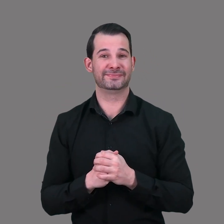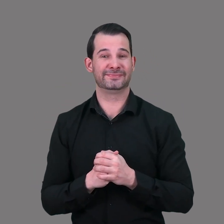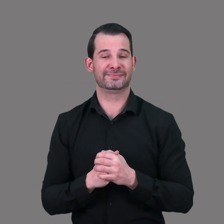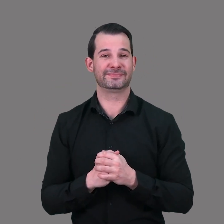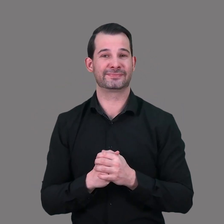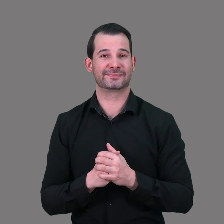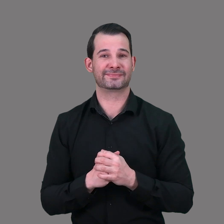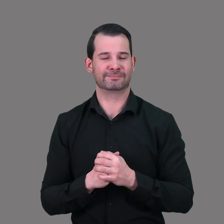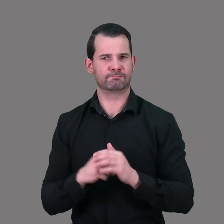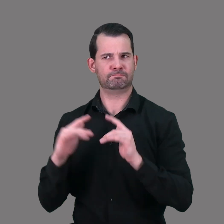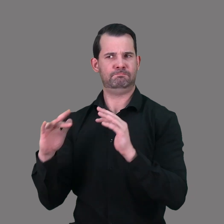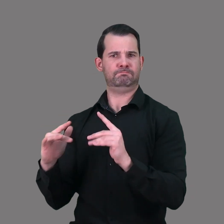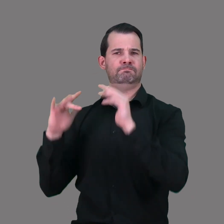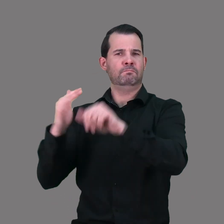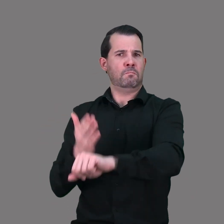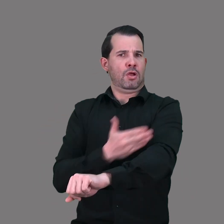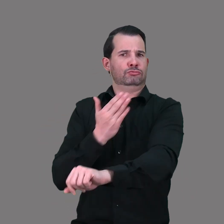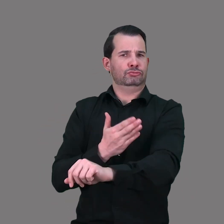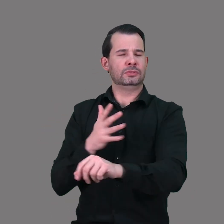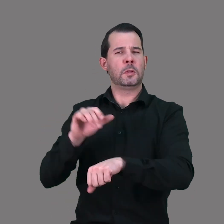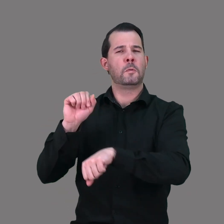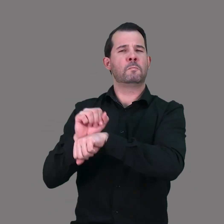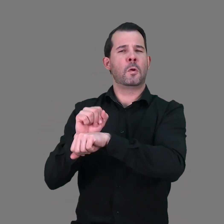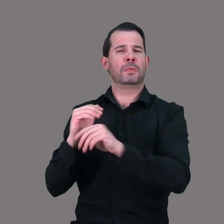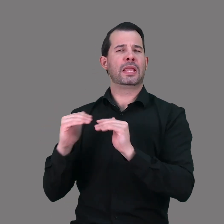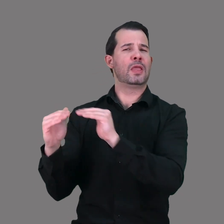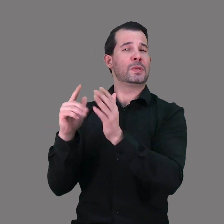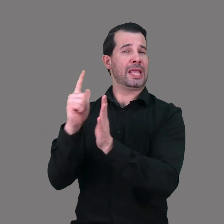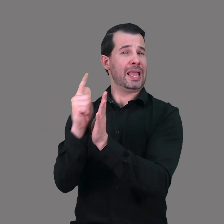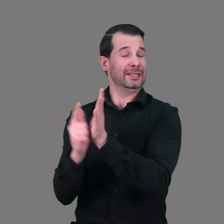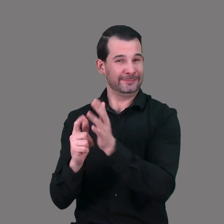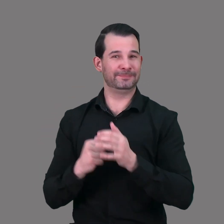Modernization of the Employment Equity Act